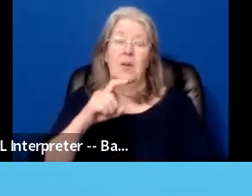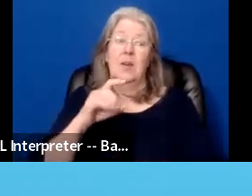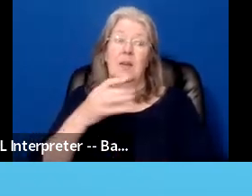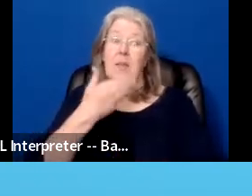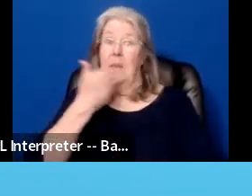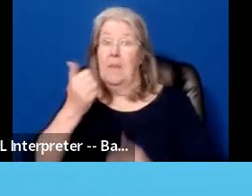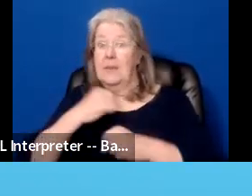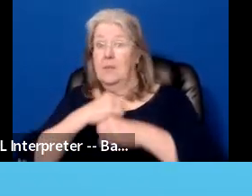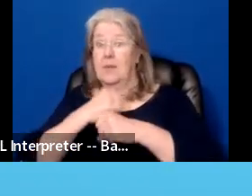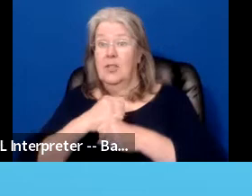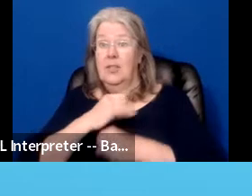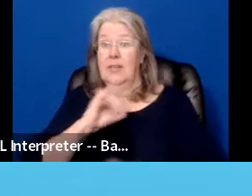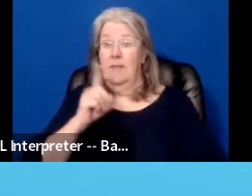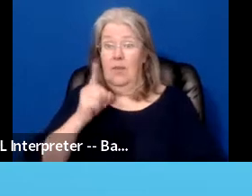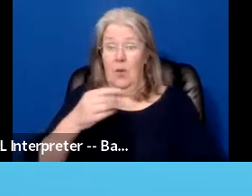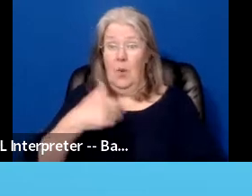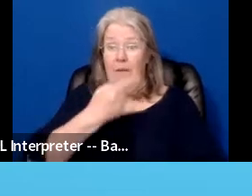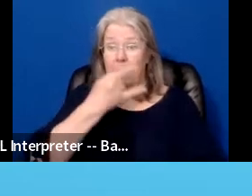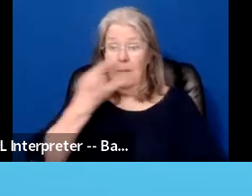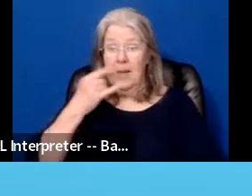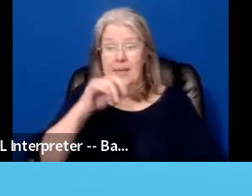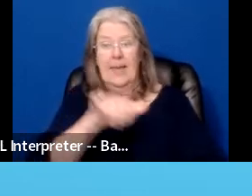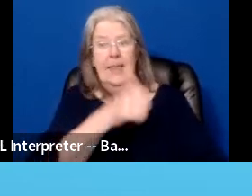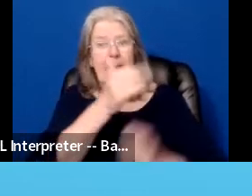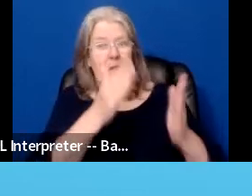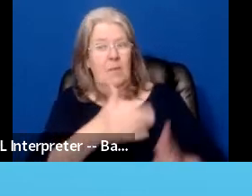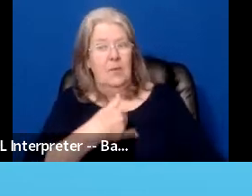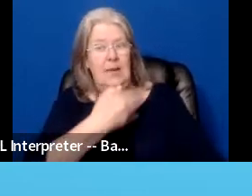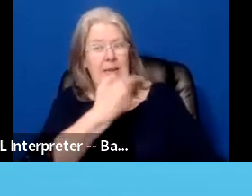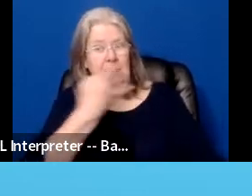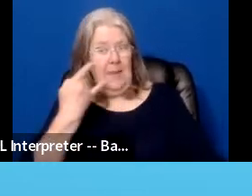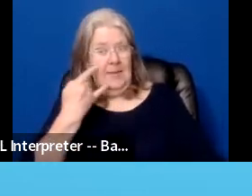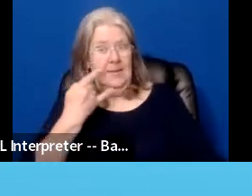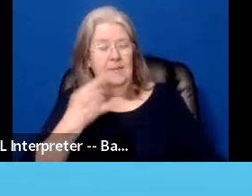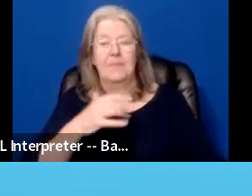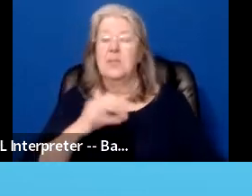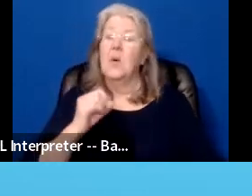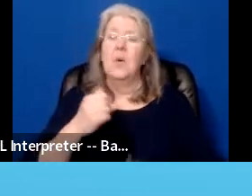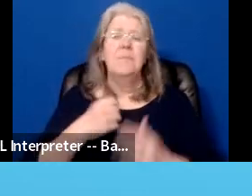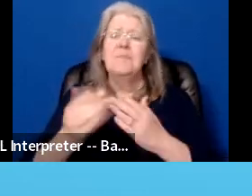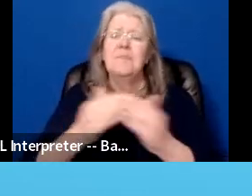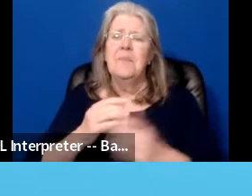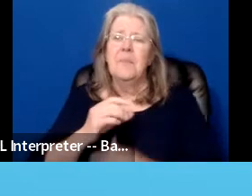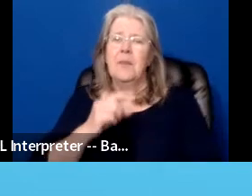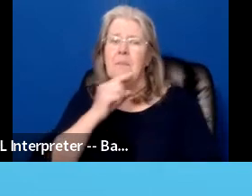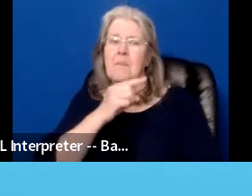has a mask on. But if you wear a mask, even if they aren't you're still going to be more protected than